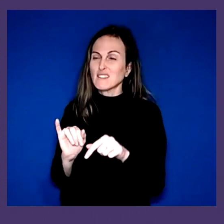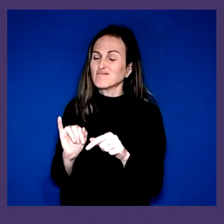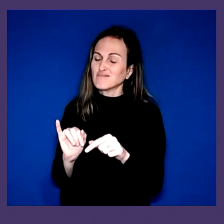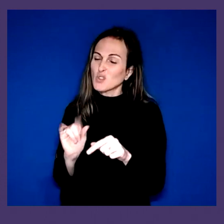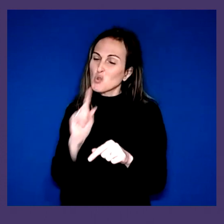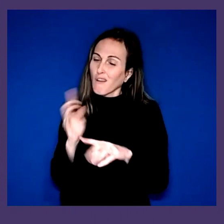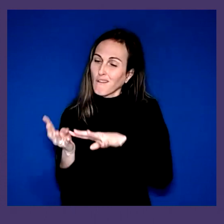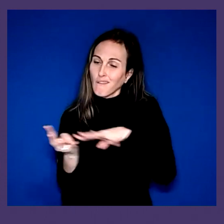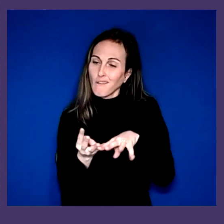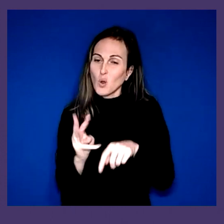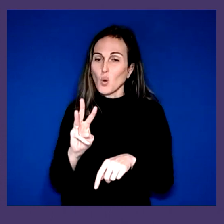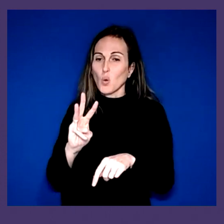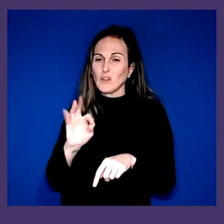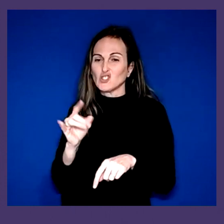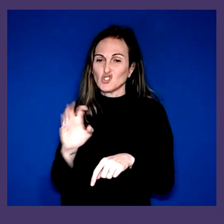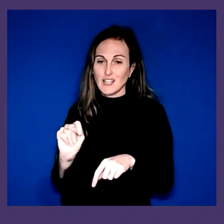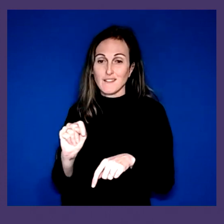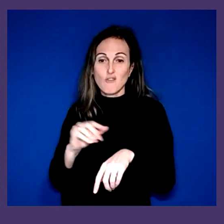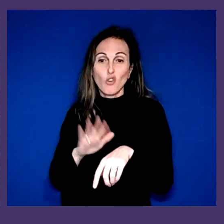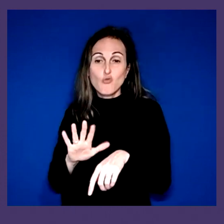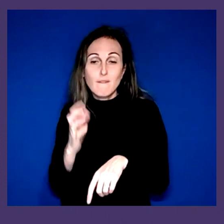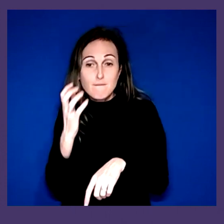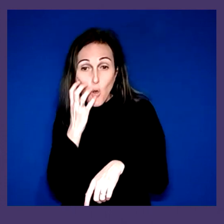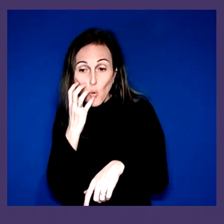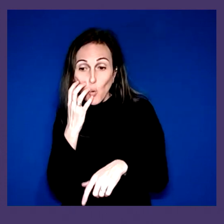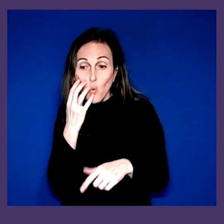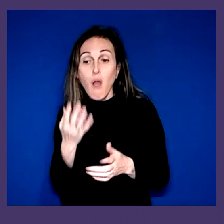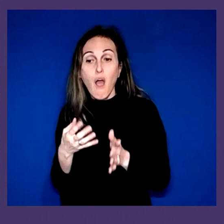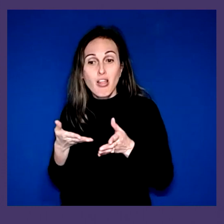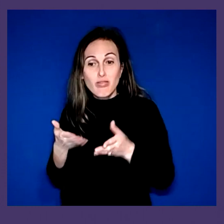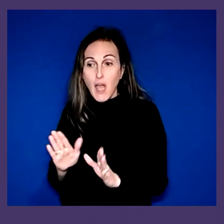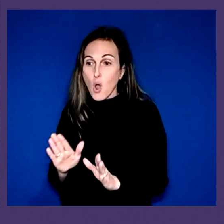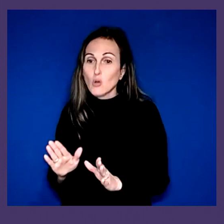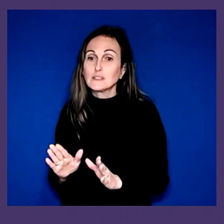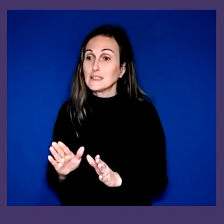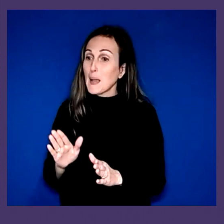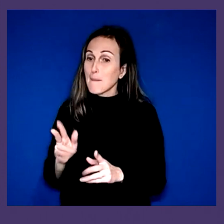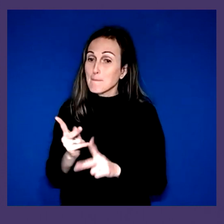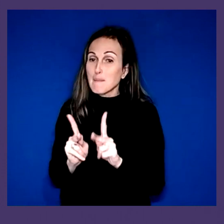an in vision sign language translator. We sit on Microsoft Azure.